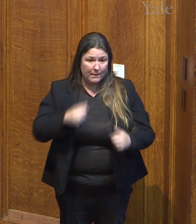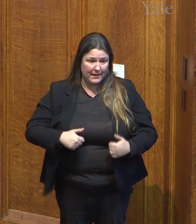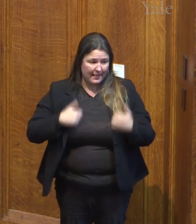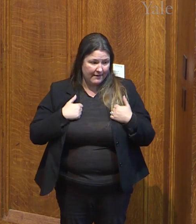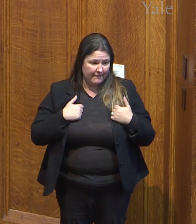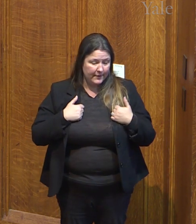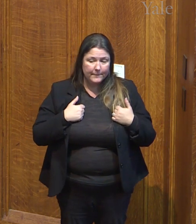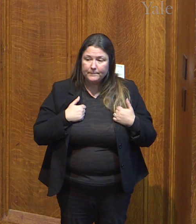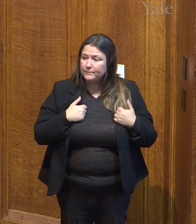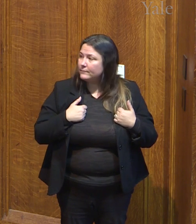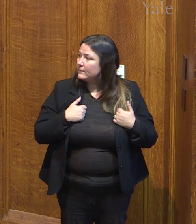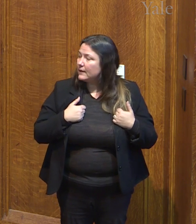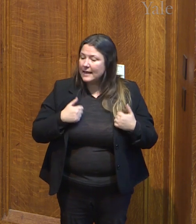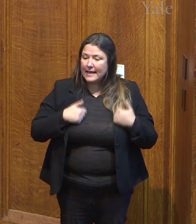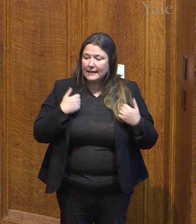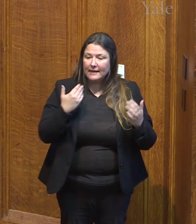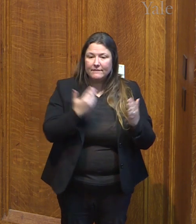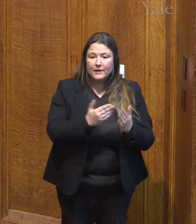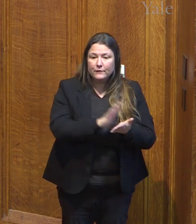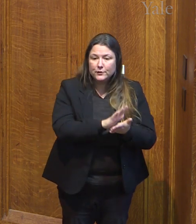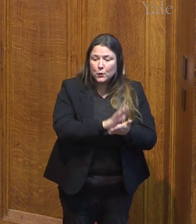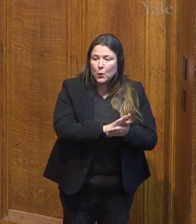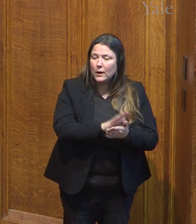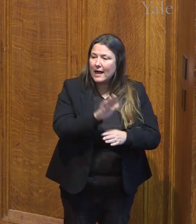Bébian lived near the school and in the afternoons